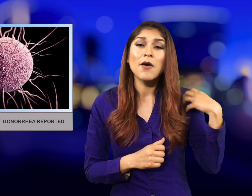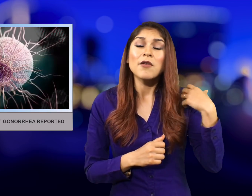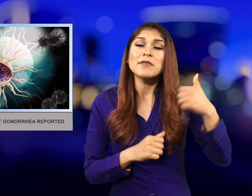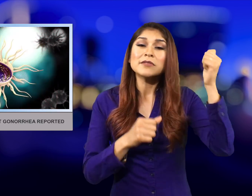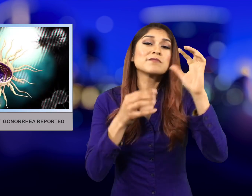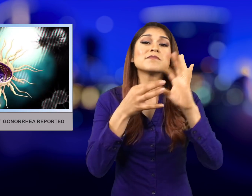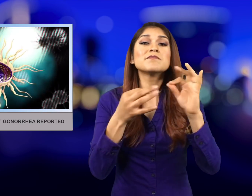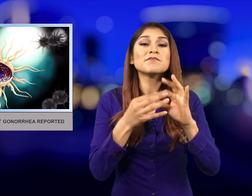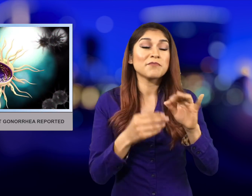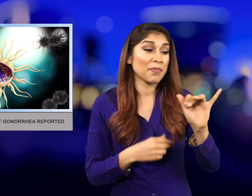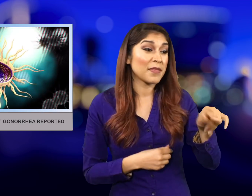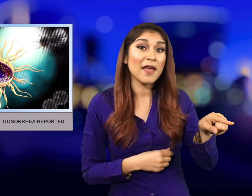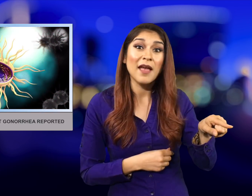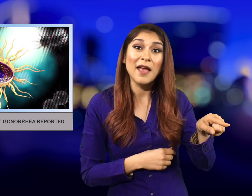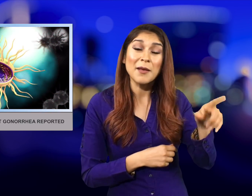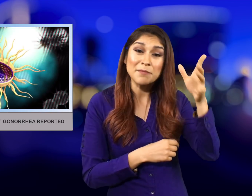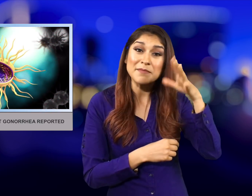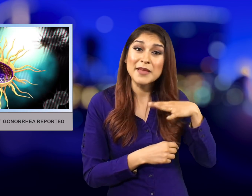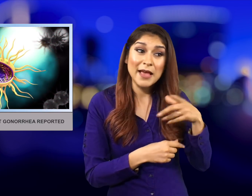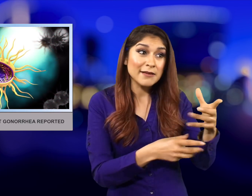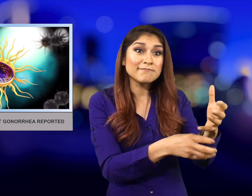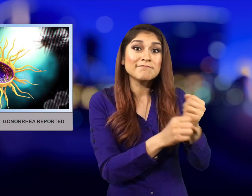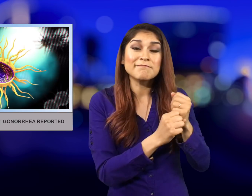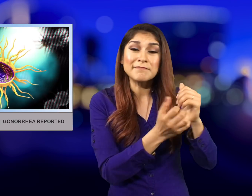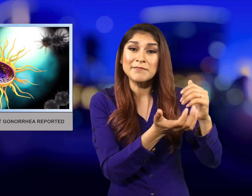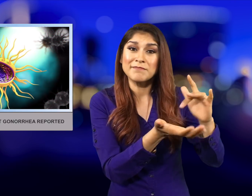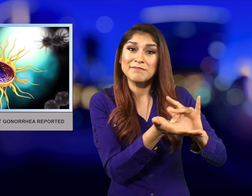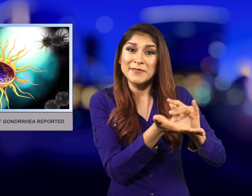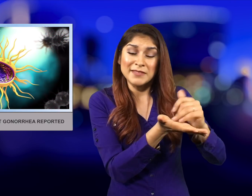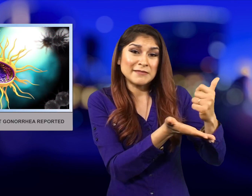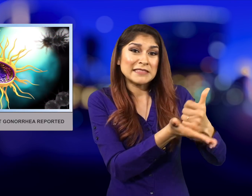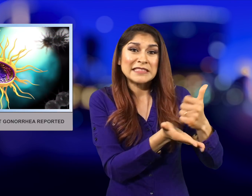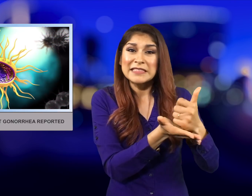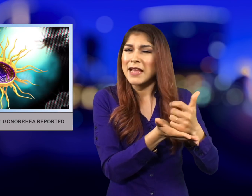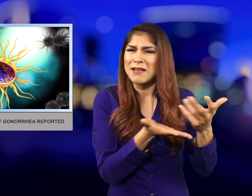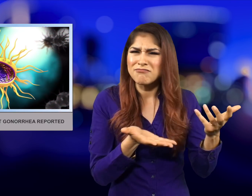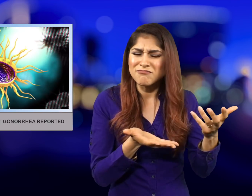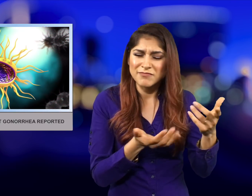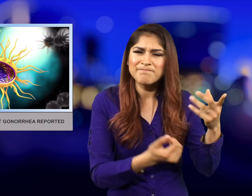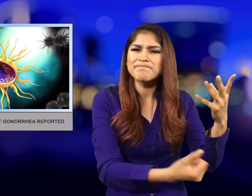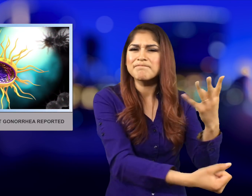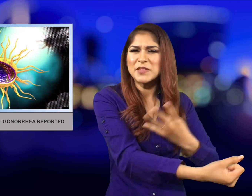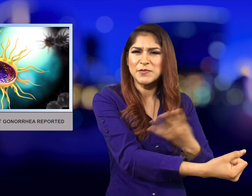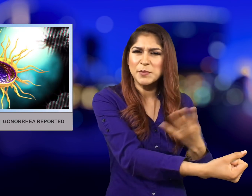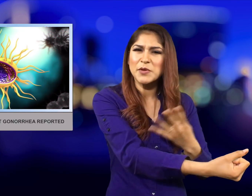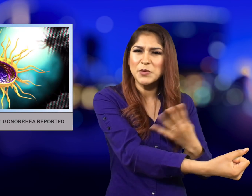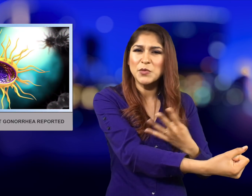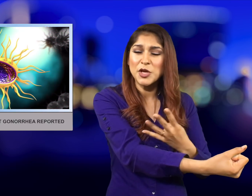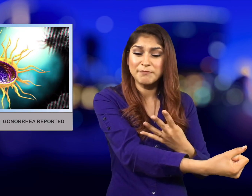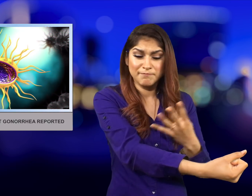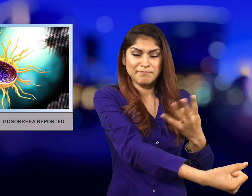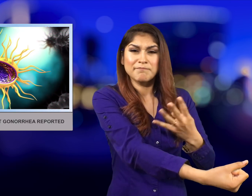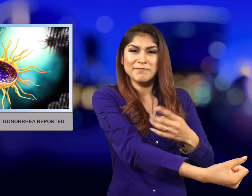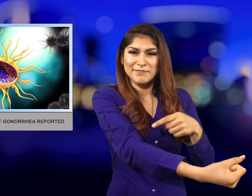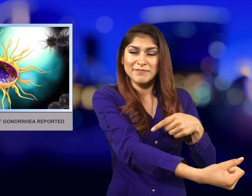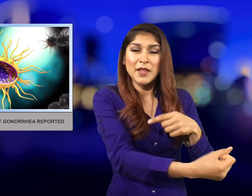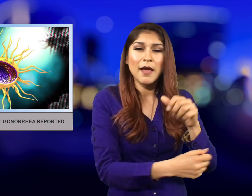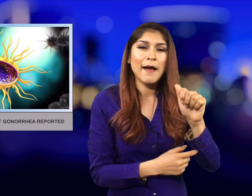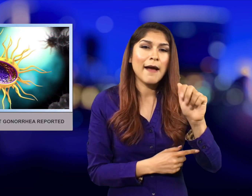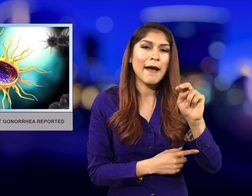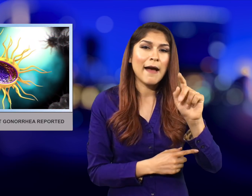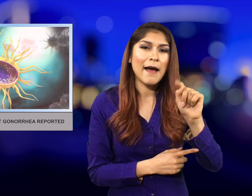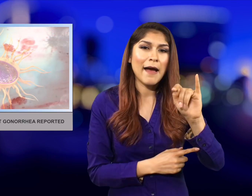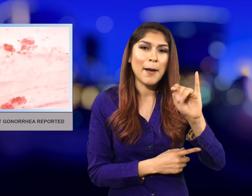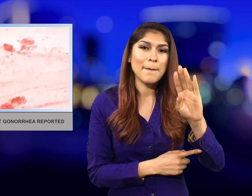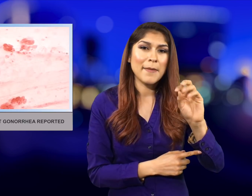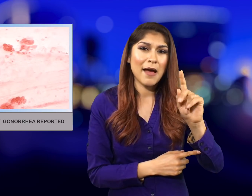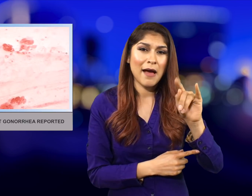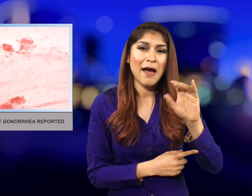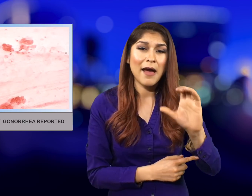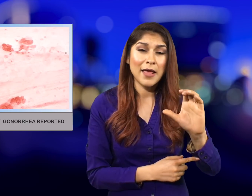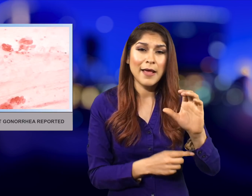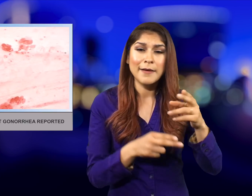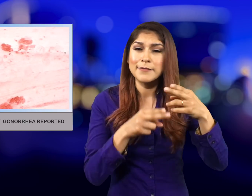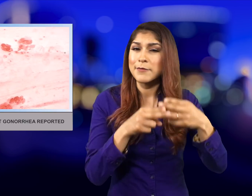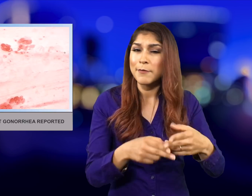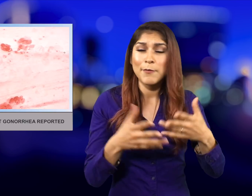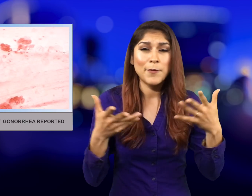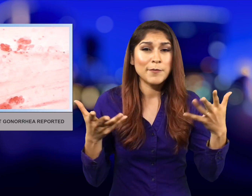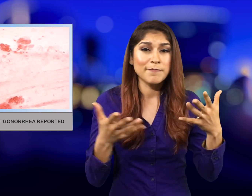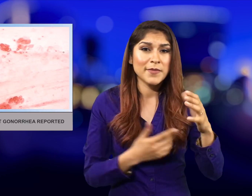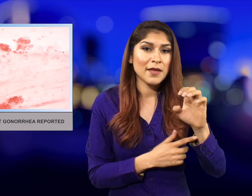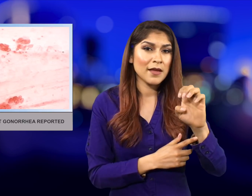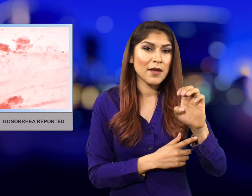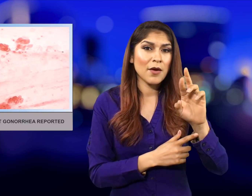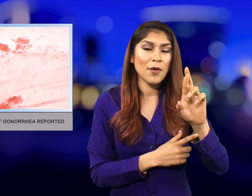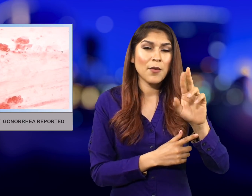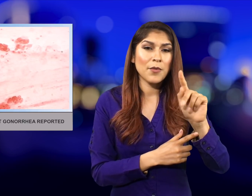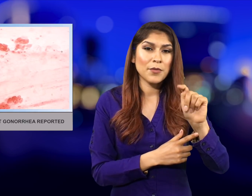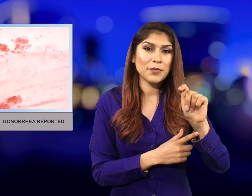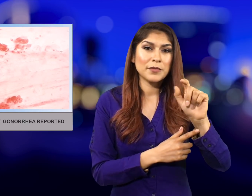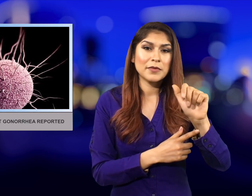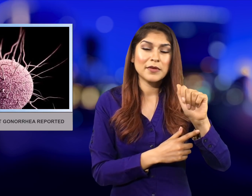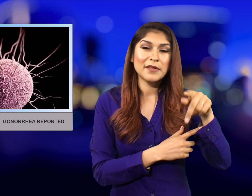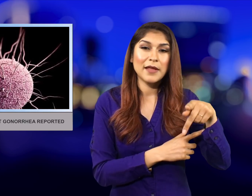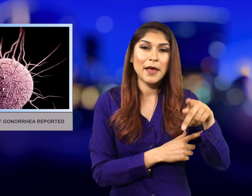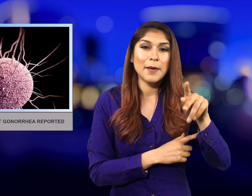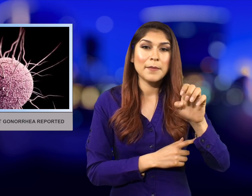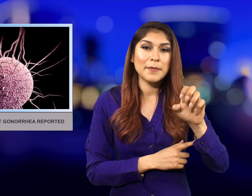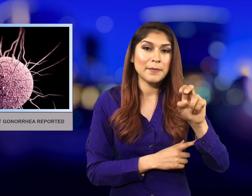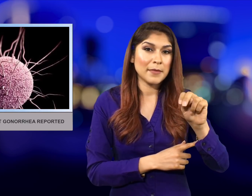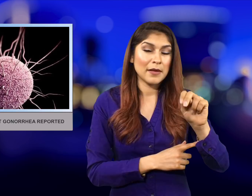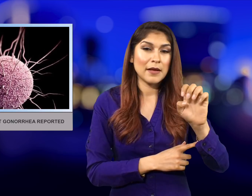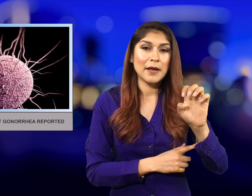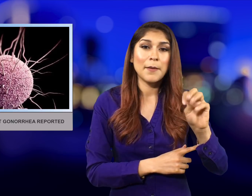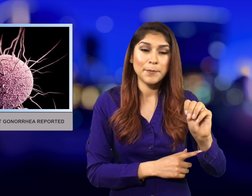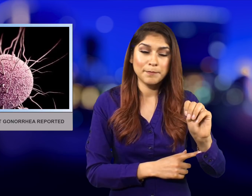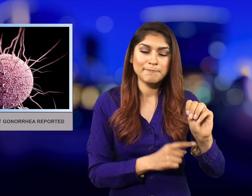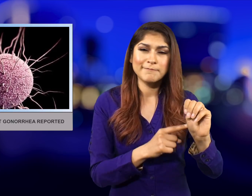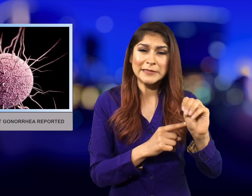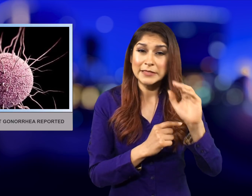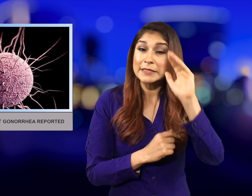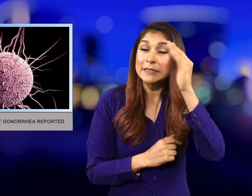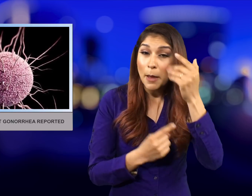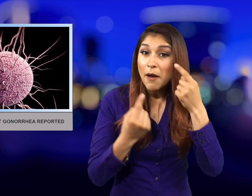Officials say the man is being treated intravenously with the antibiotic Ertapenem.